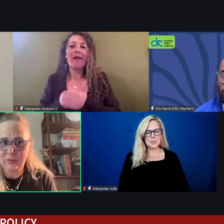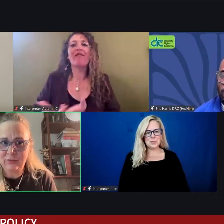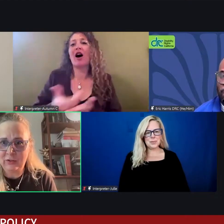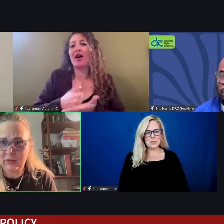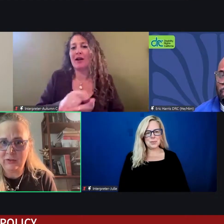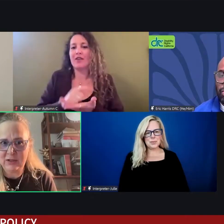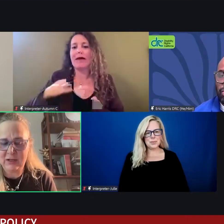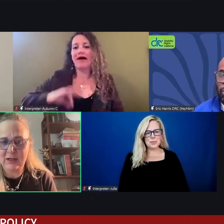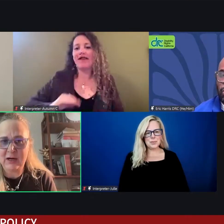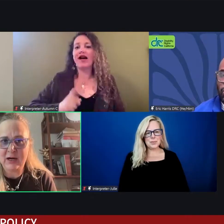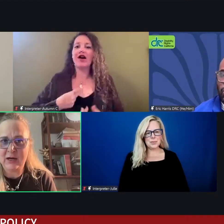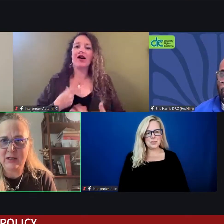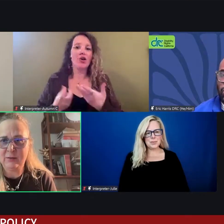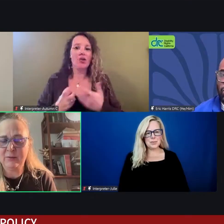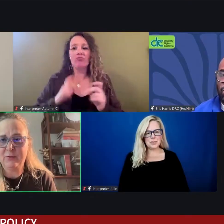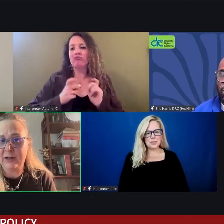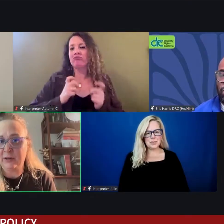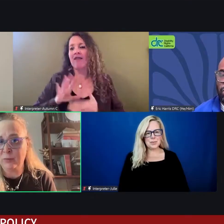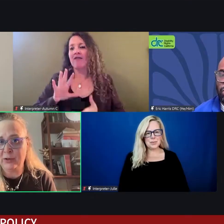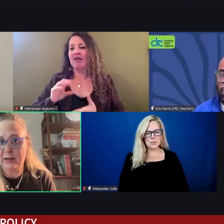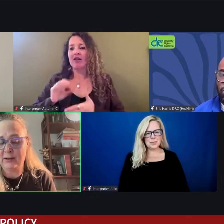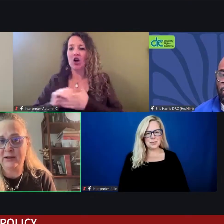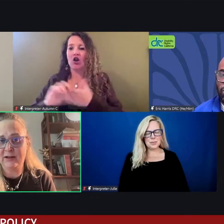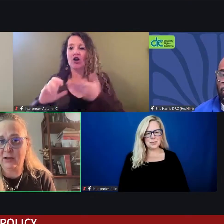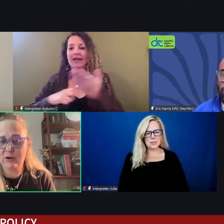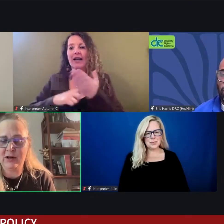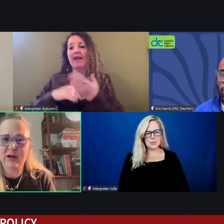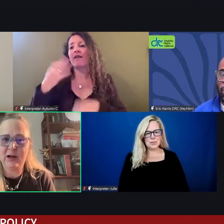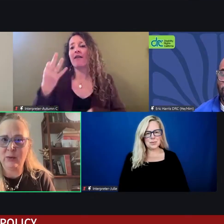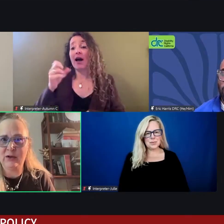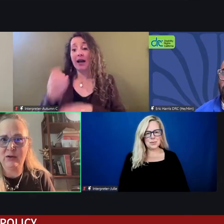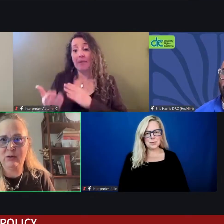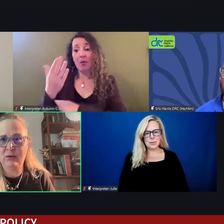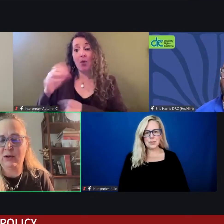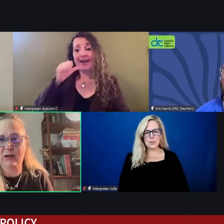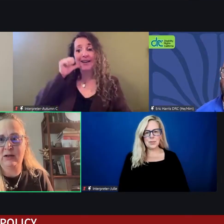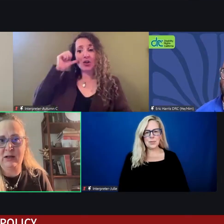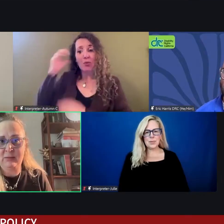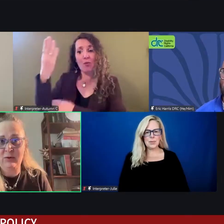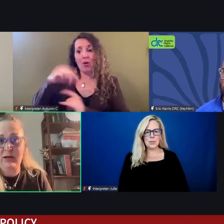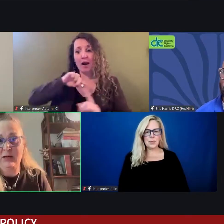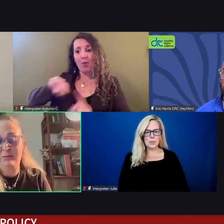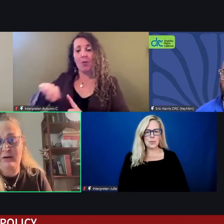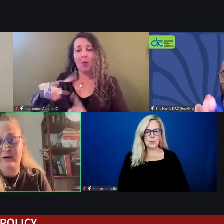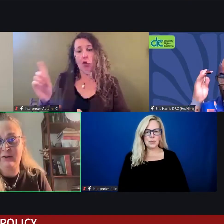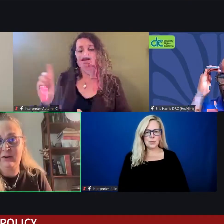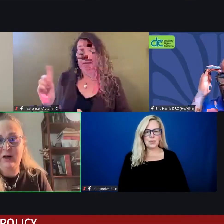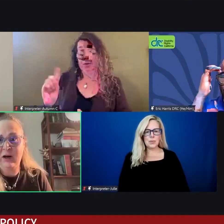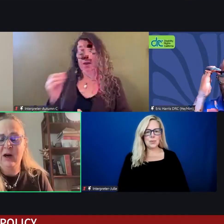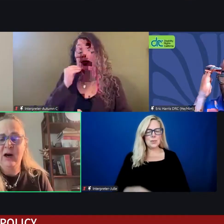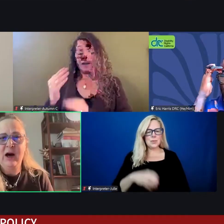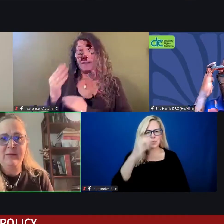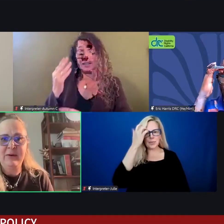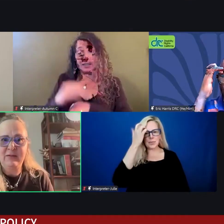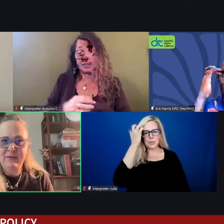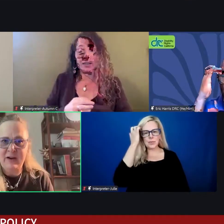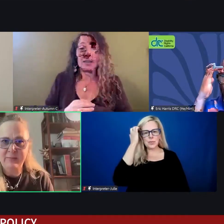$250 ticket. I Friday morning, yesterday morning, I went to a Democratic breakfast. I paid five